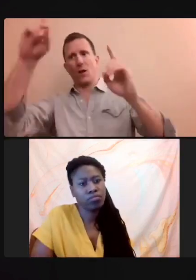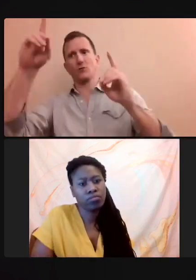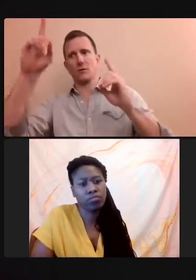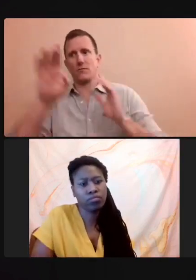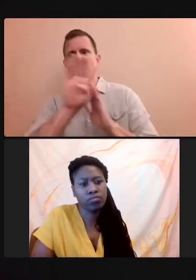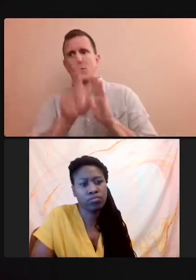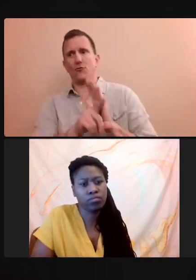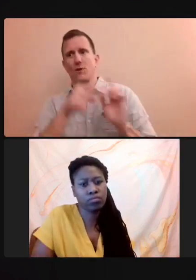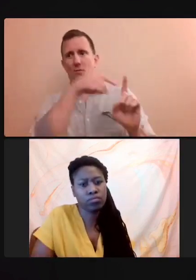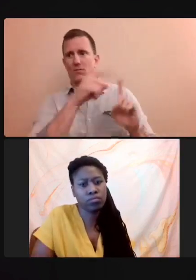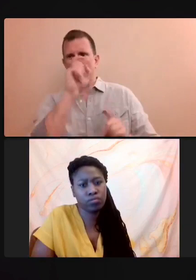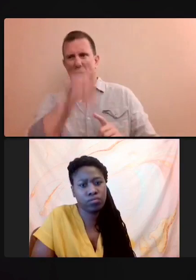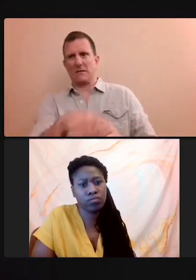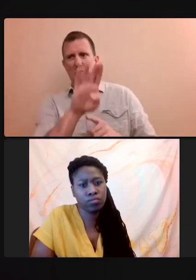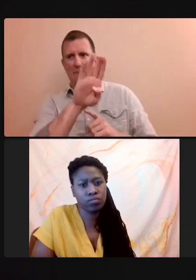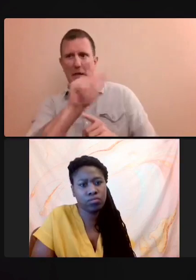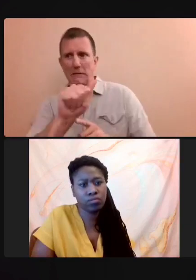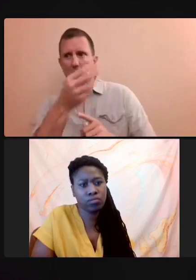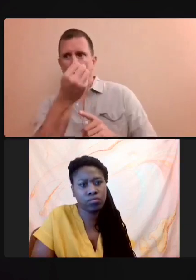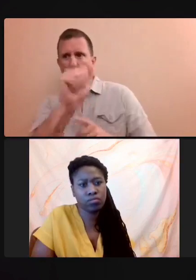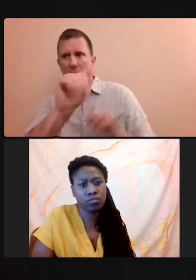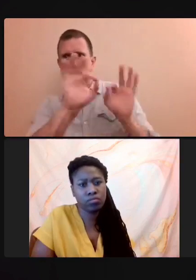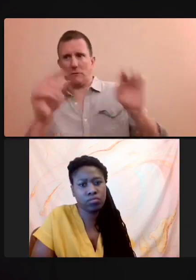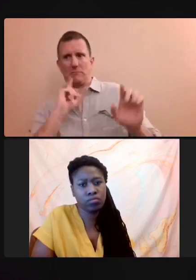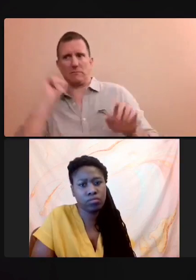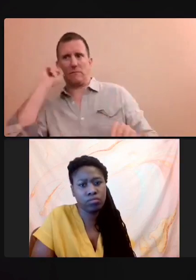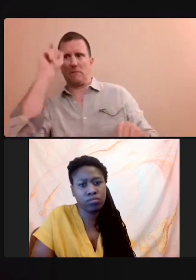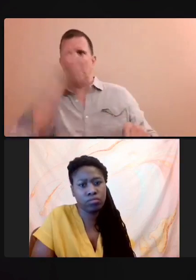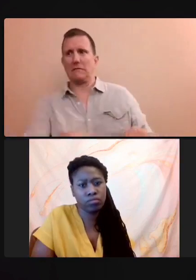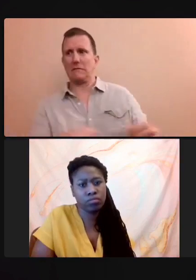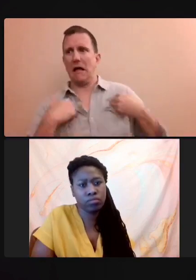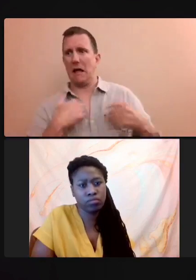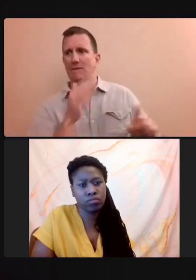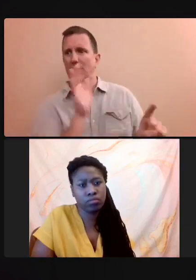So I need my glasses, but I left them in the other room. So I'm going to read this. This.